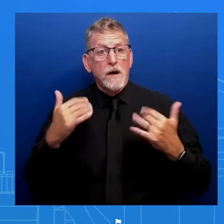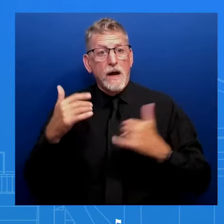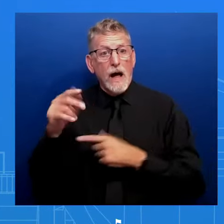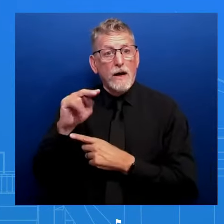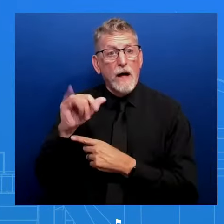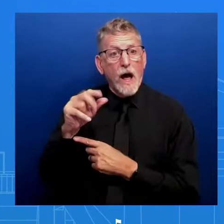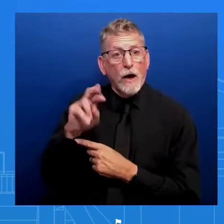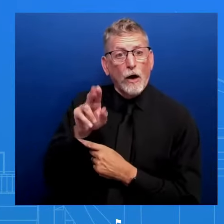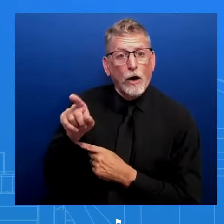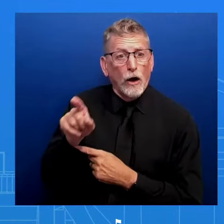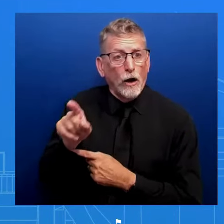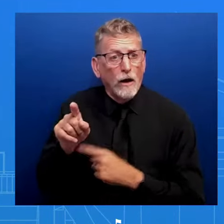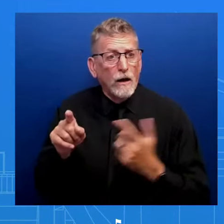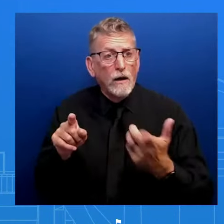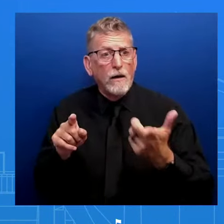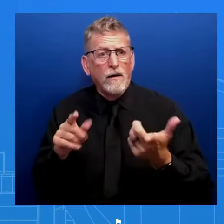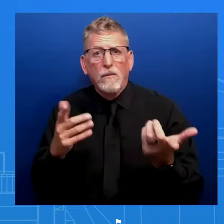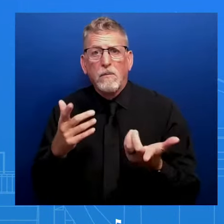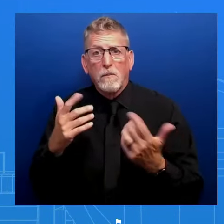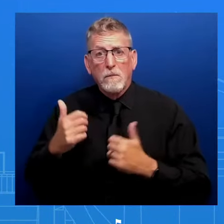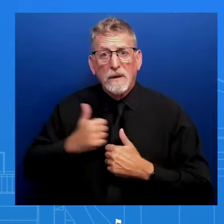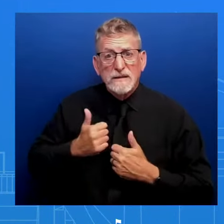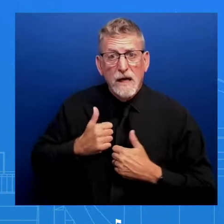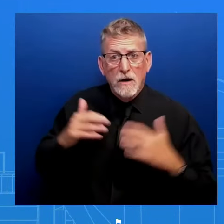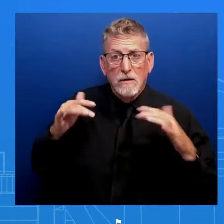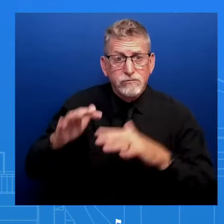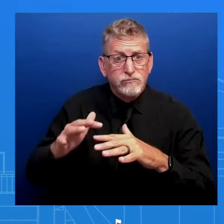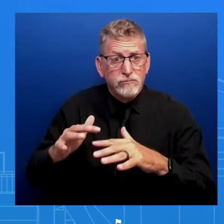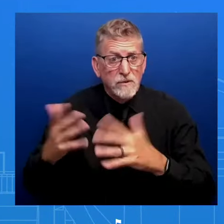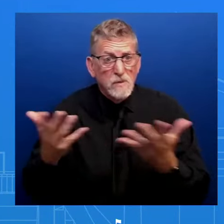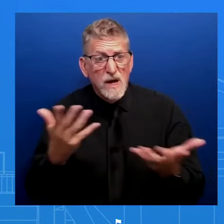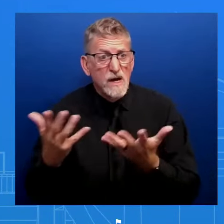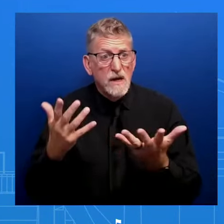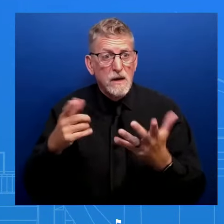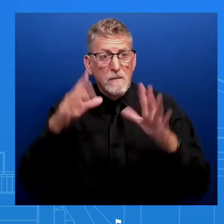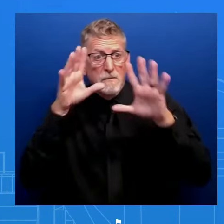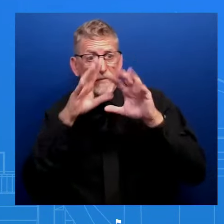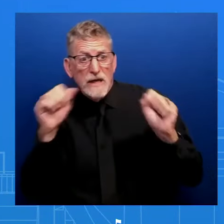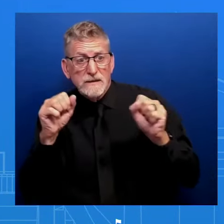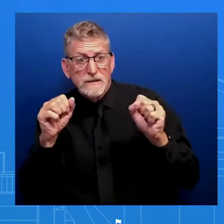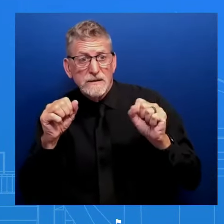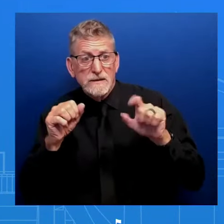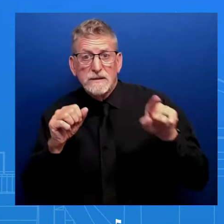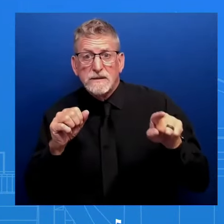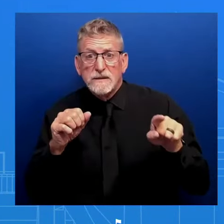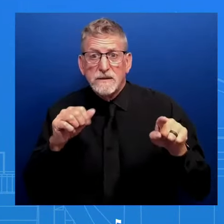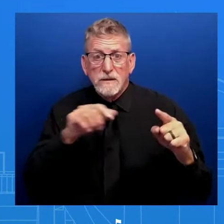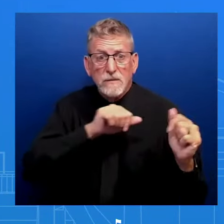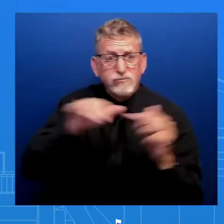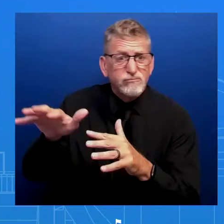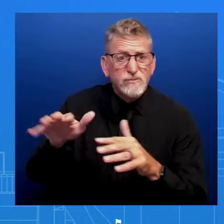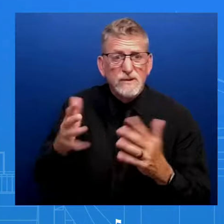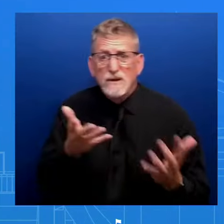from his security services who are holding him, sir? Mr. Kirby: Well, look, we -- we have watched this with deep concern, Peter.